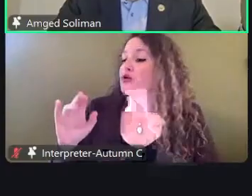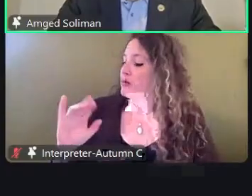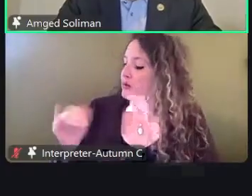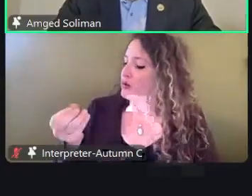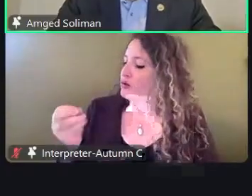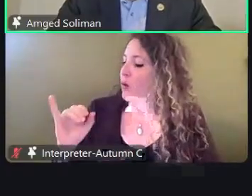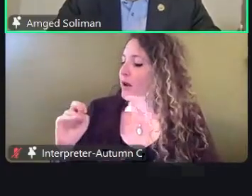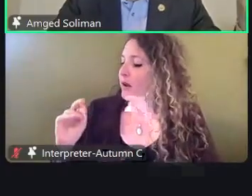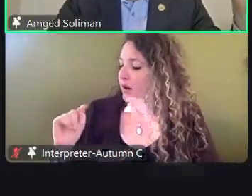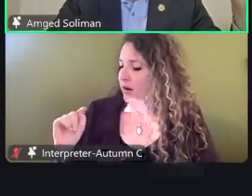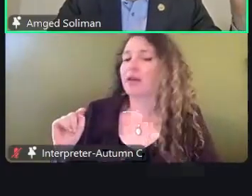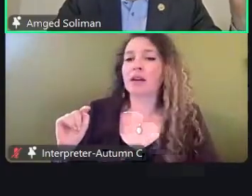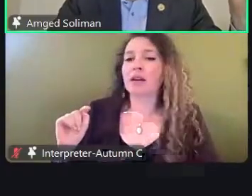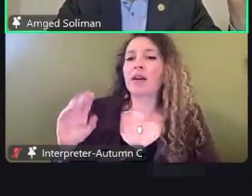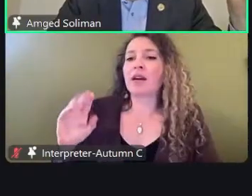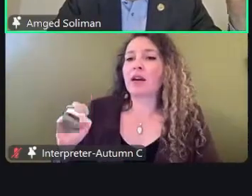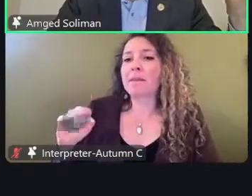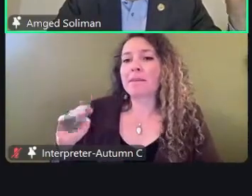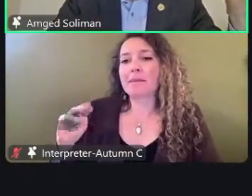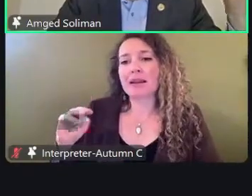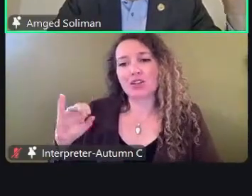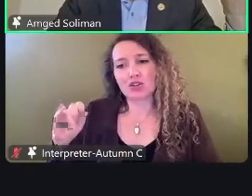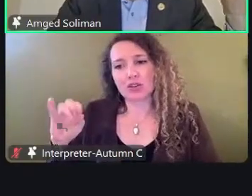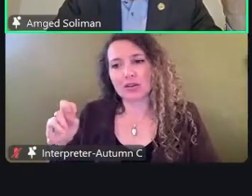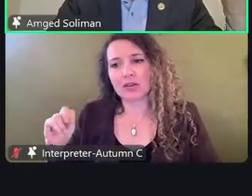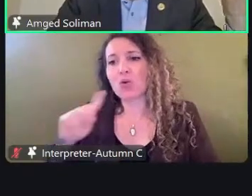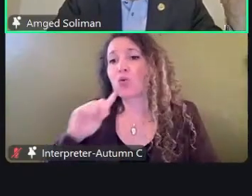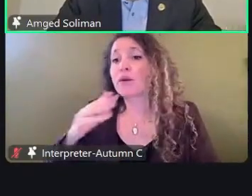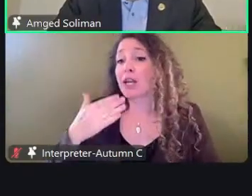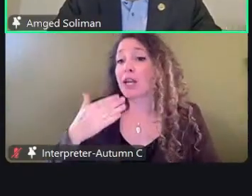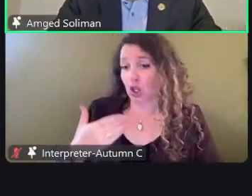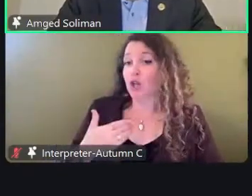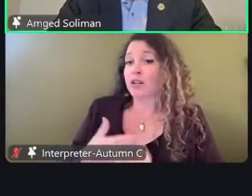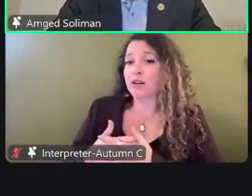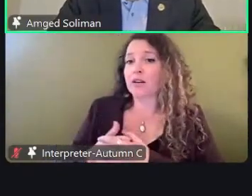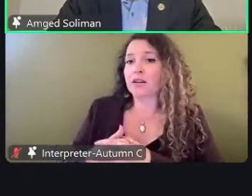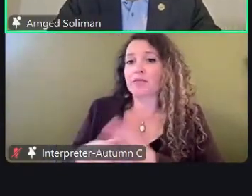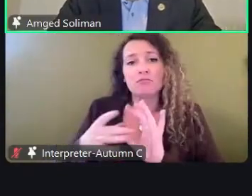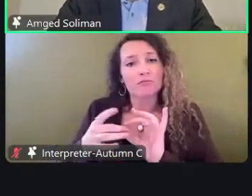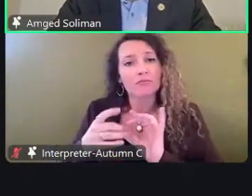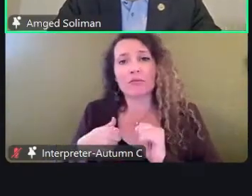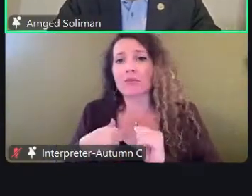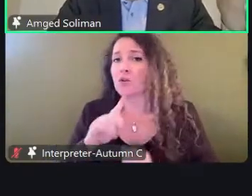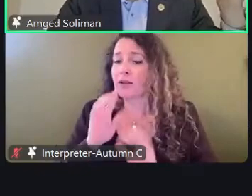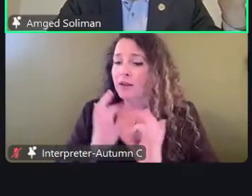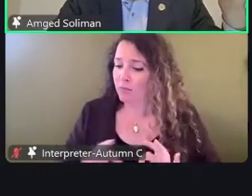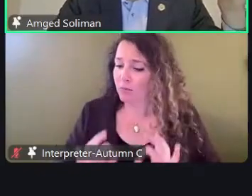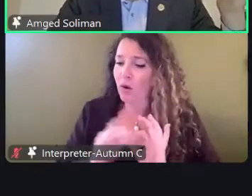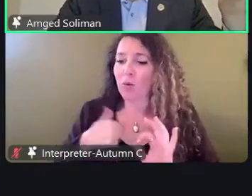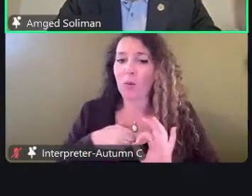has been very good about saying uh that this is important. There is a need for this. Uh but